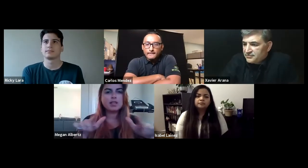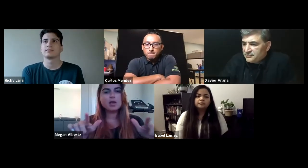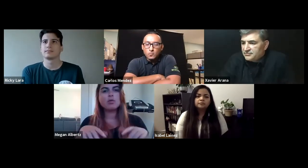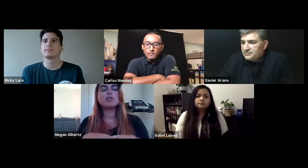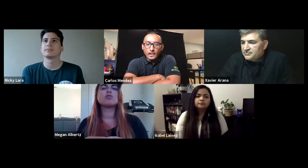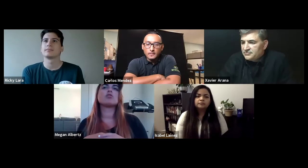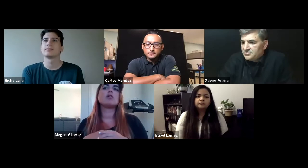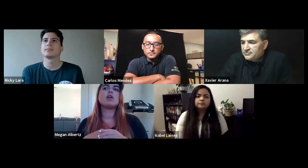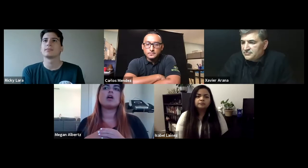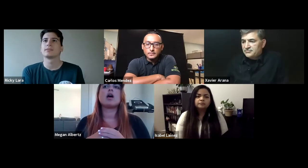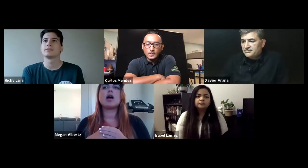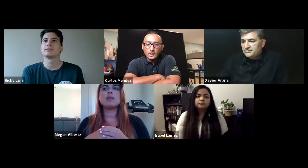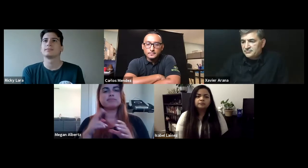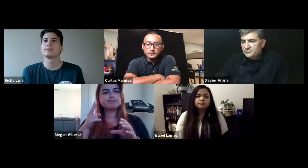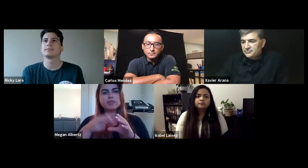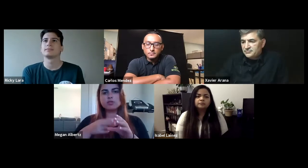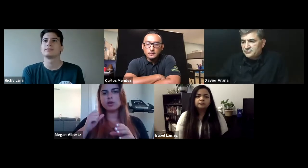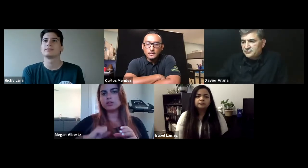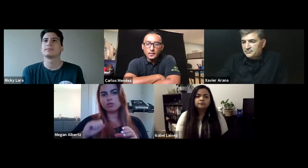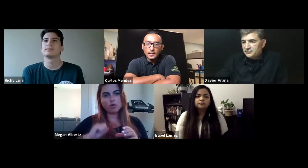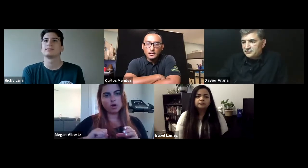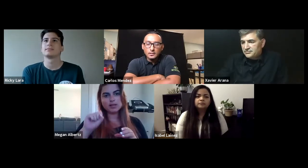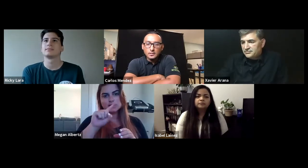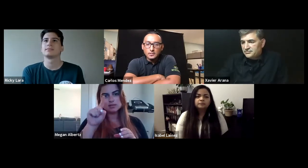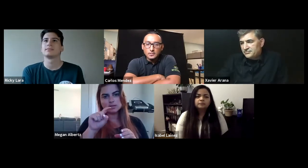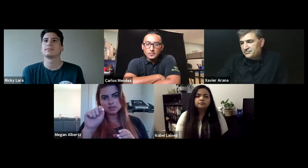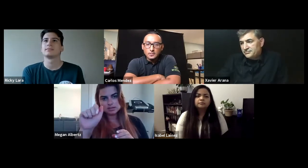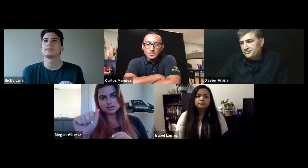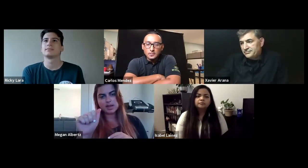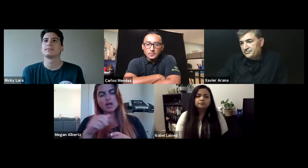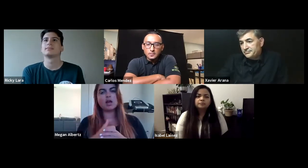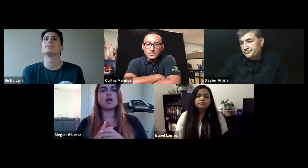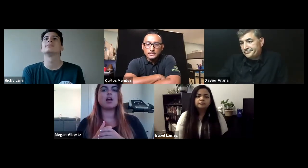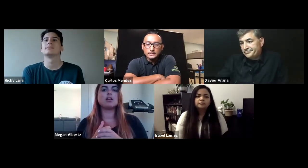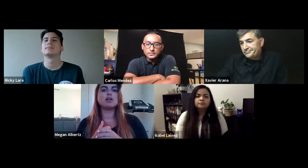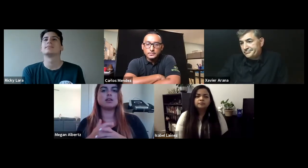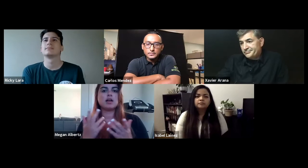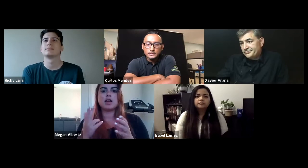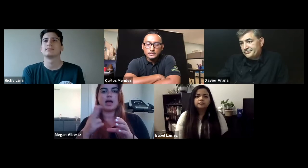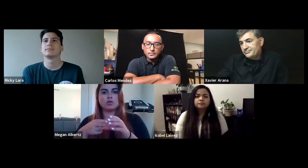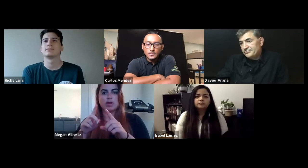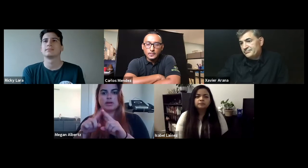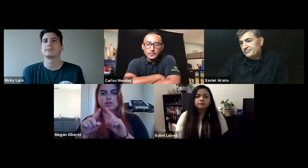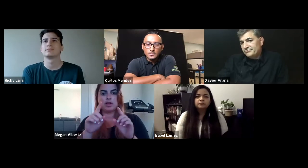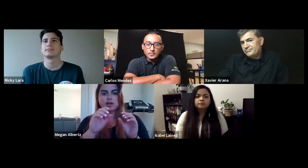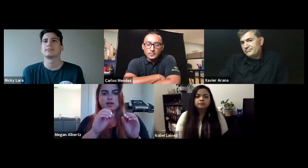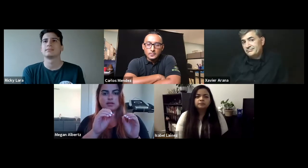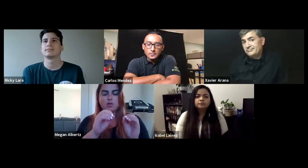So I started hanging out with a lot of deaf people, and I started picking up the language,